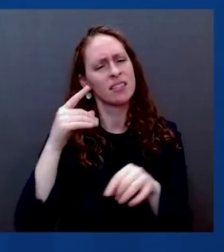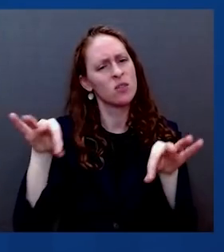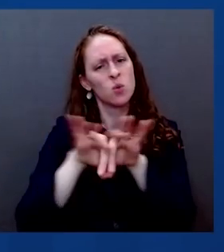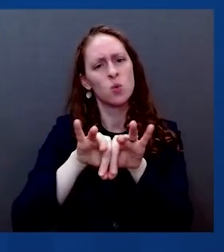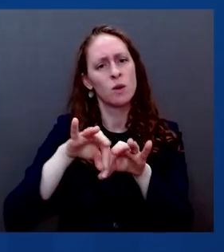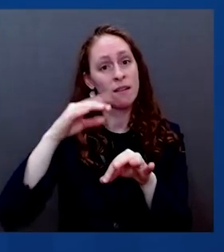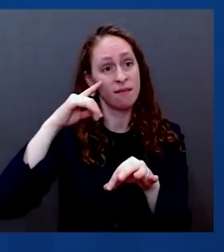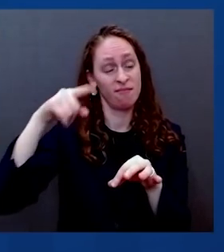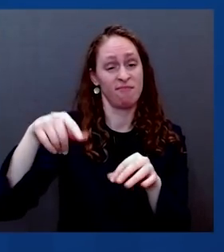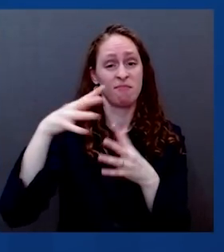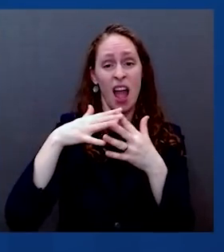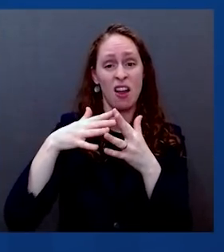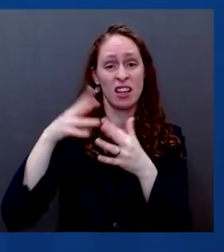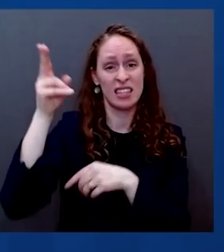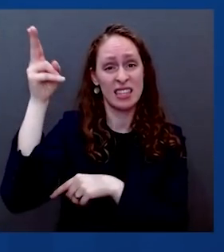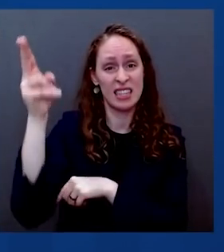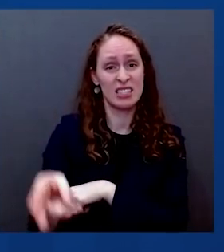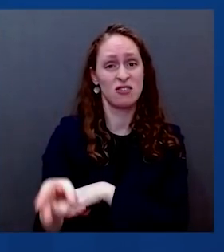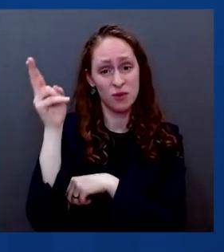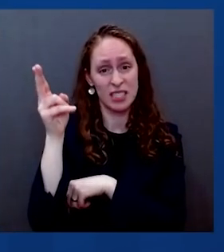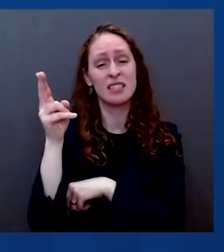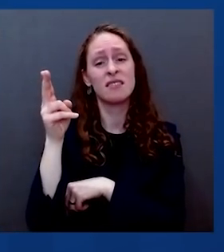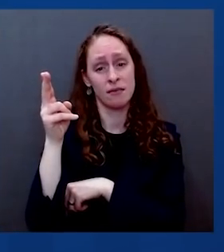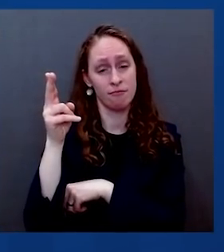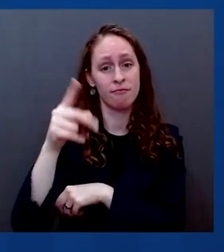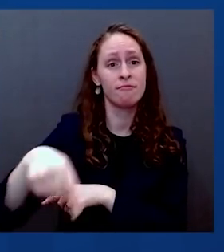in the '50s and '60s -- the 2050s and '60s.